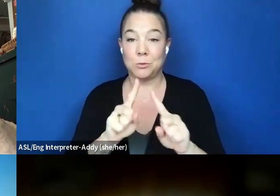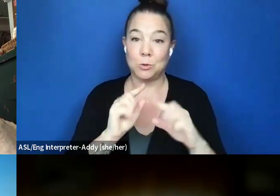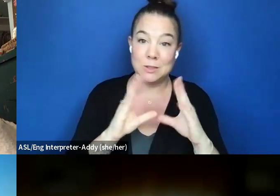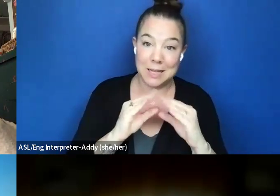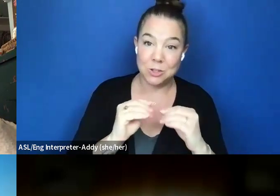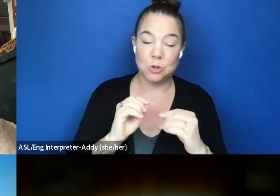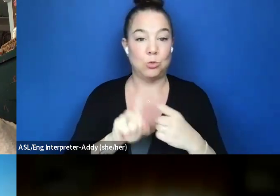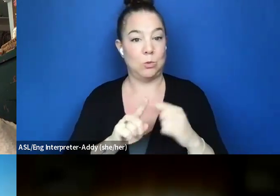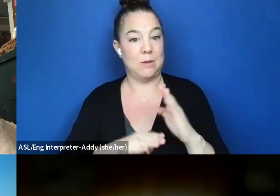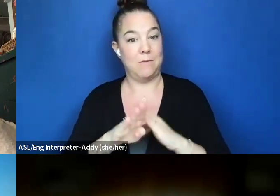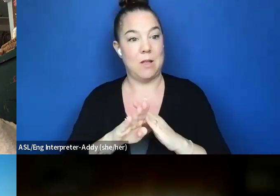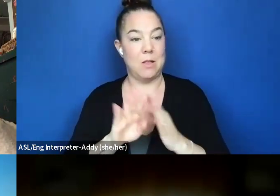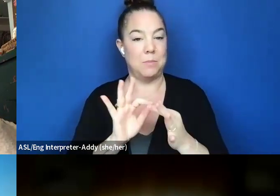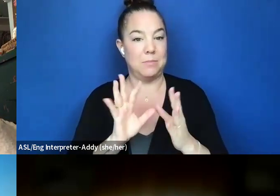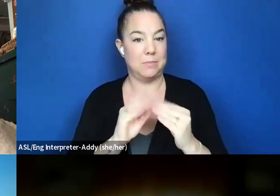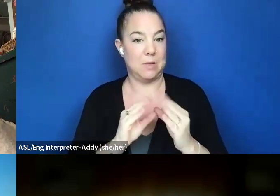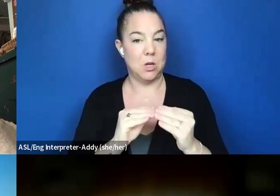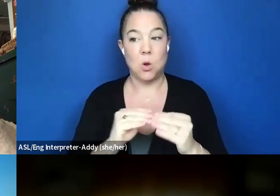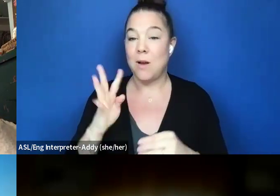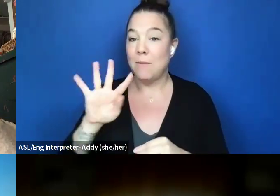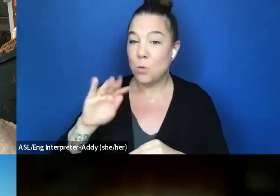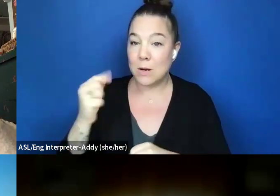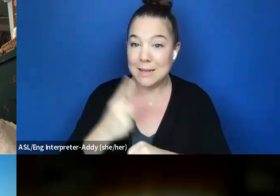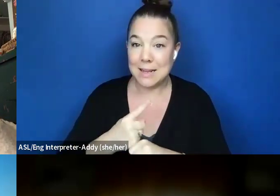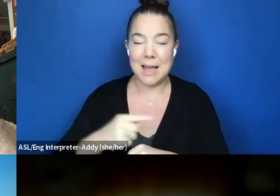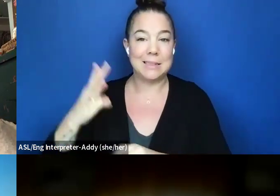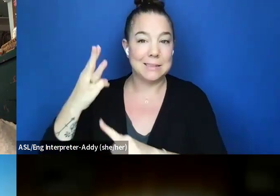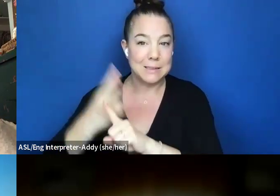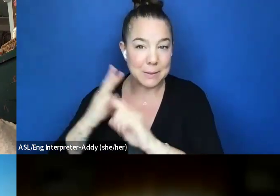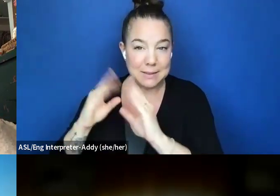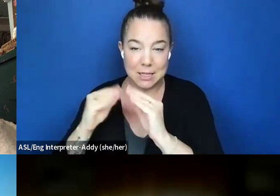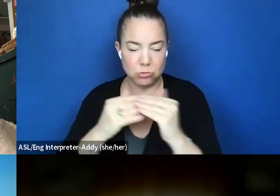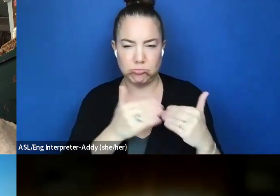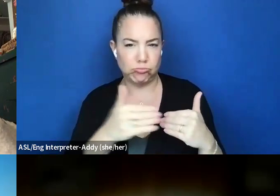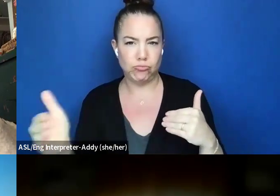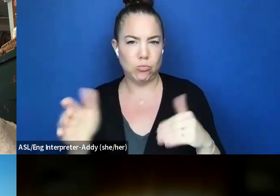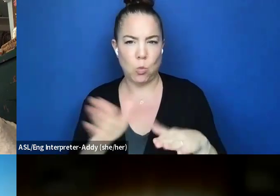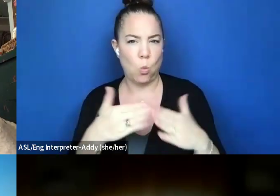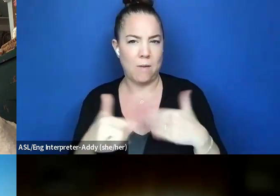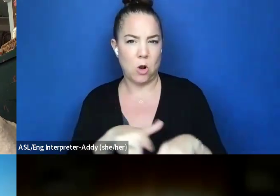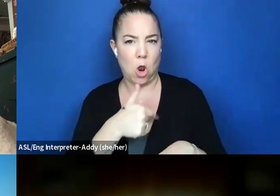Brooke Wilson (she/her): 45 day session or a 6 month session, or Brooke Wilson (she/her): I don't really know how long everybody's sessions are.